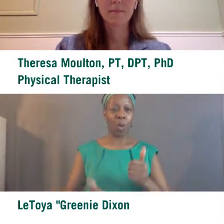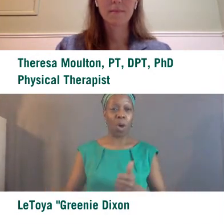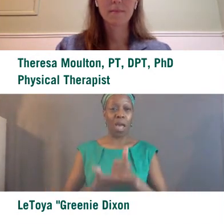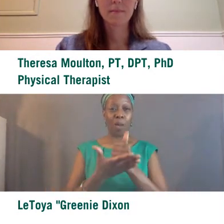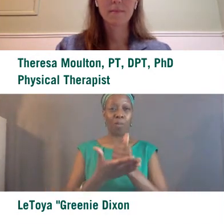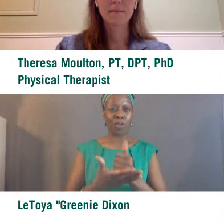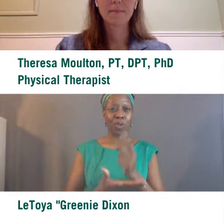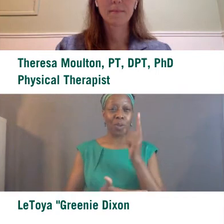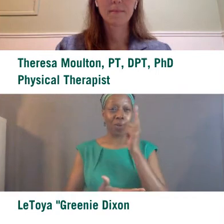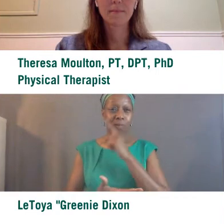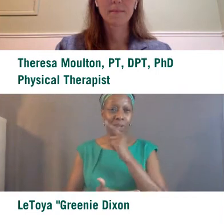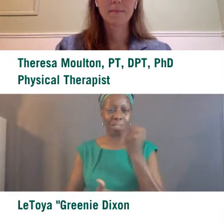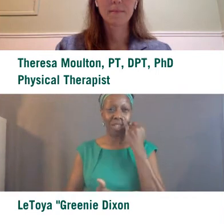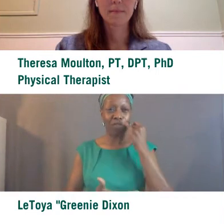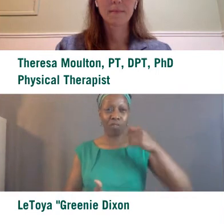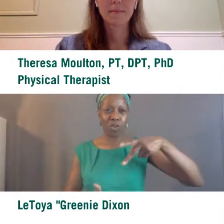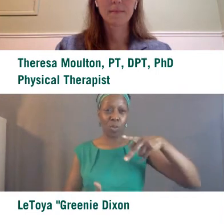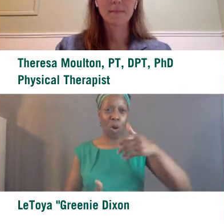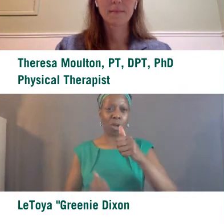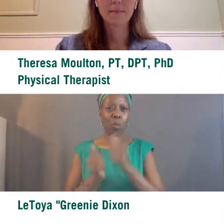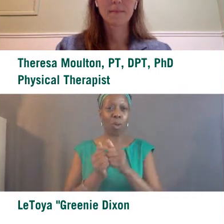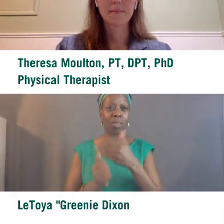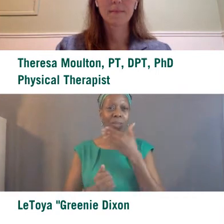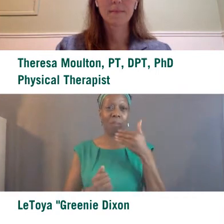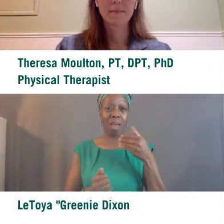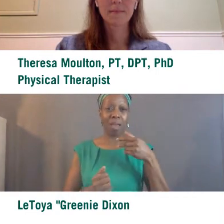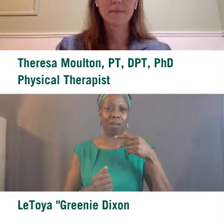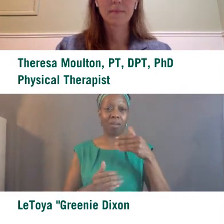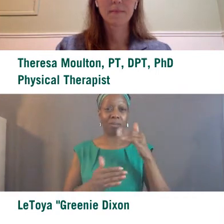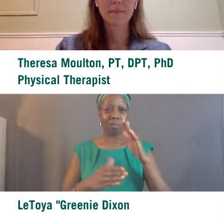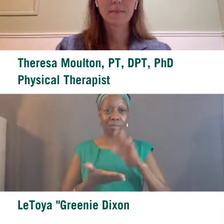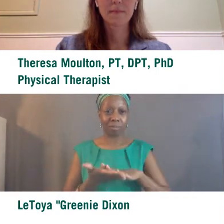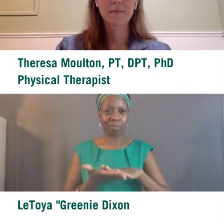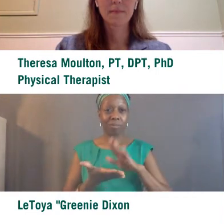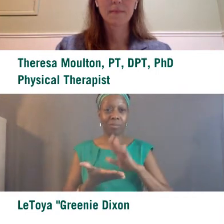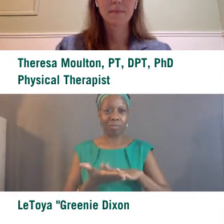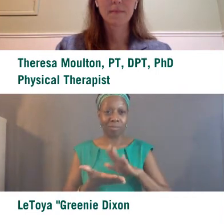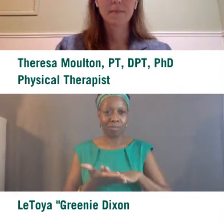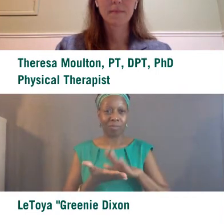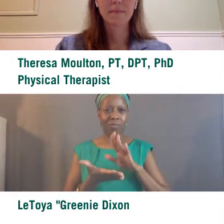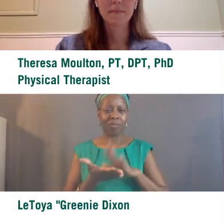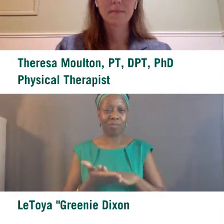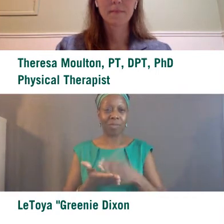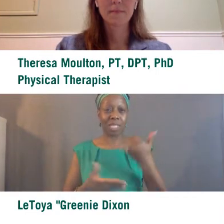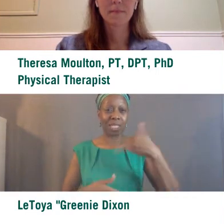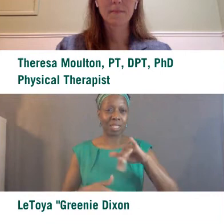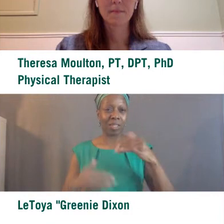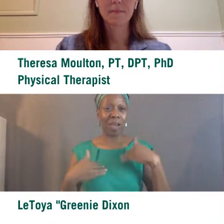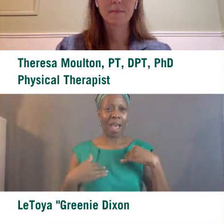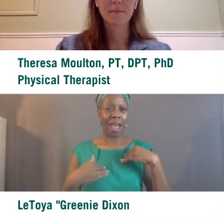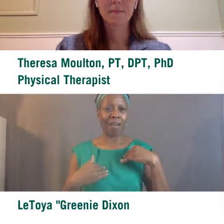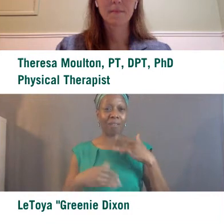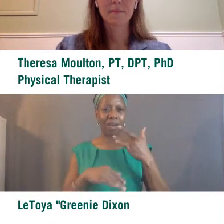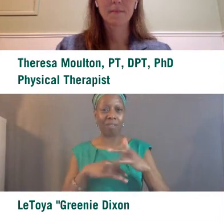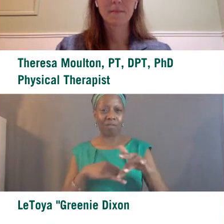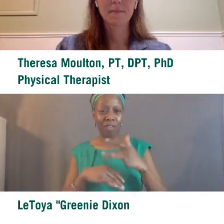We have prosthetics and orthotics available still. So looking at different brace options,